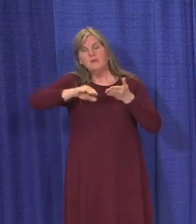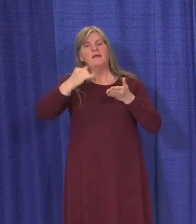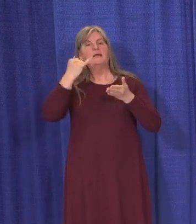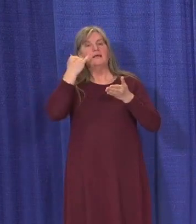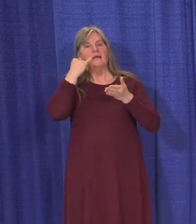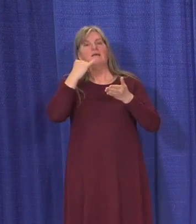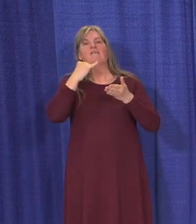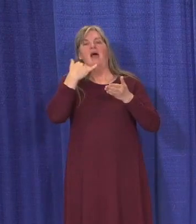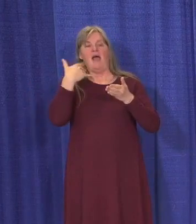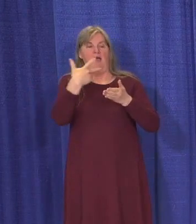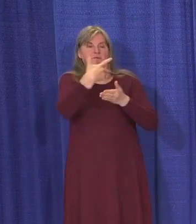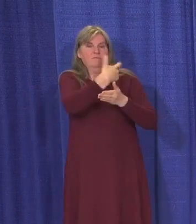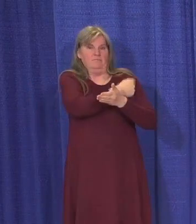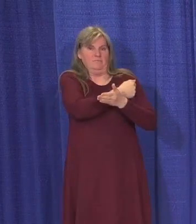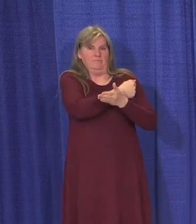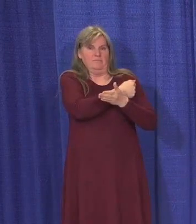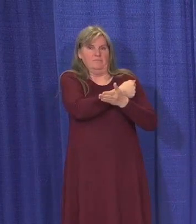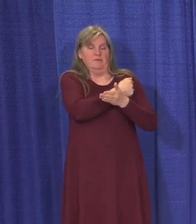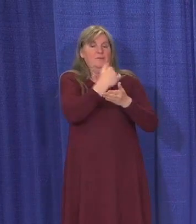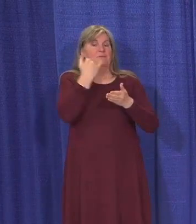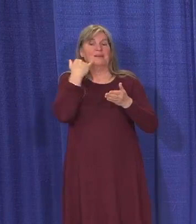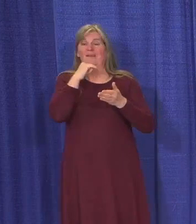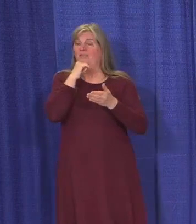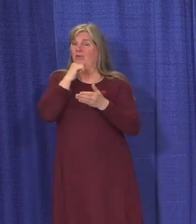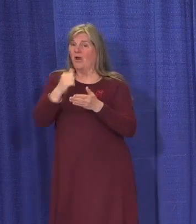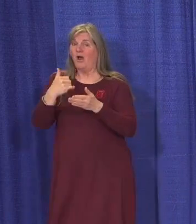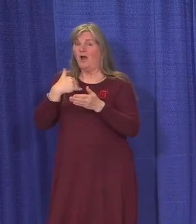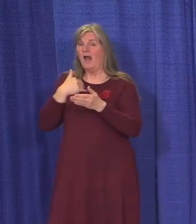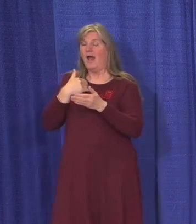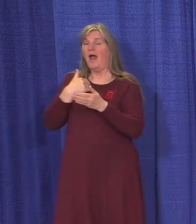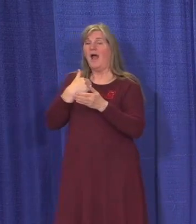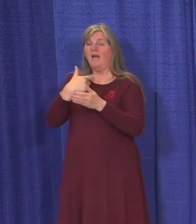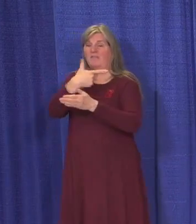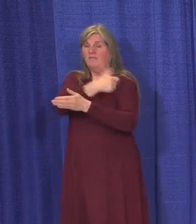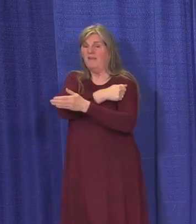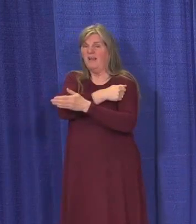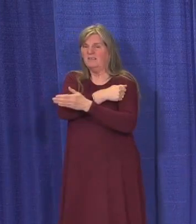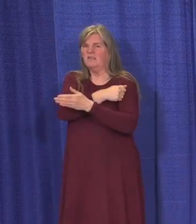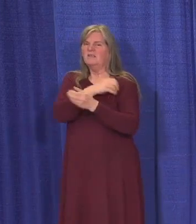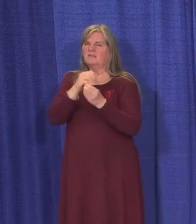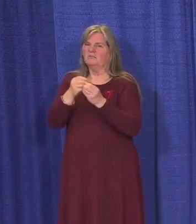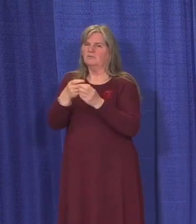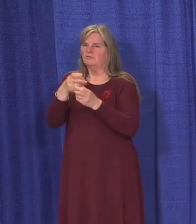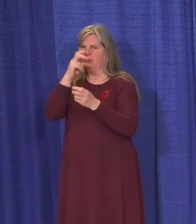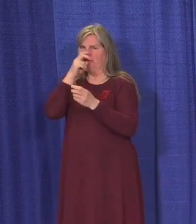As I've seen from my earlier statement self-isolation is key so while we are lifting